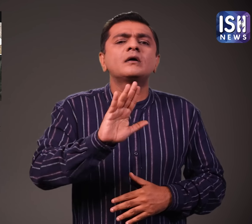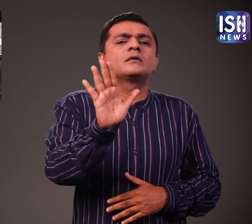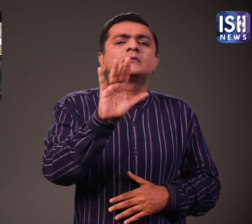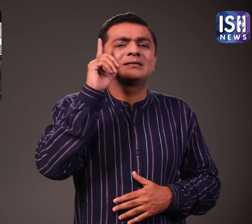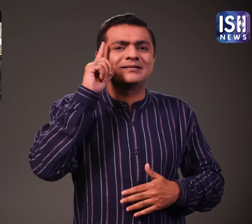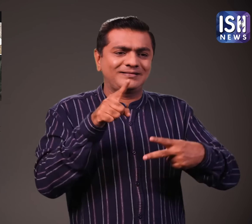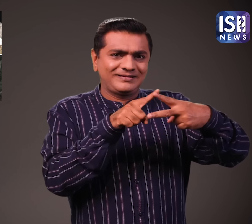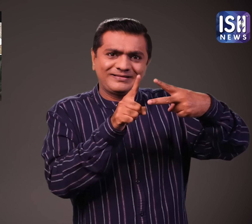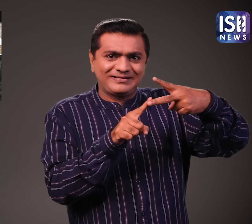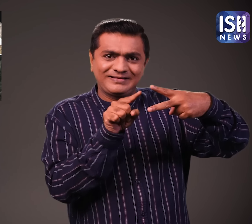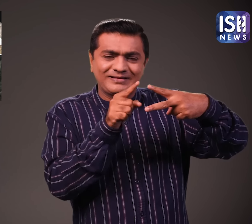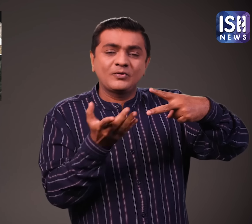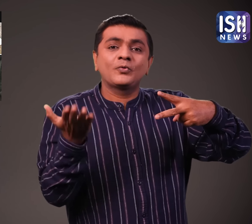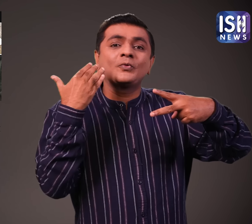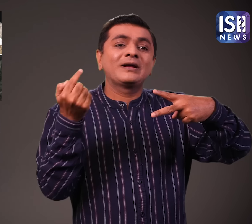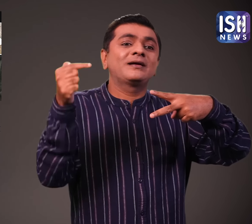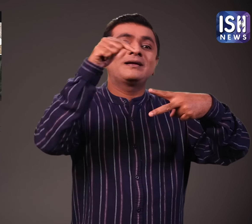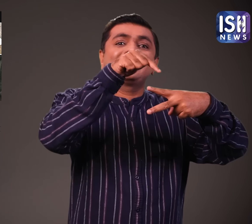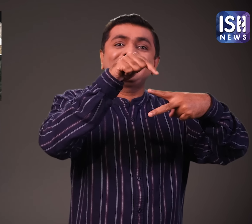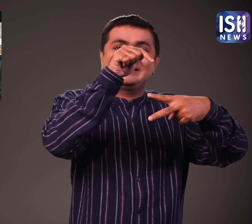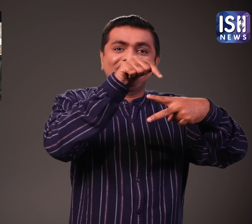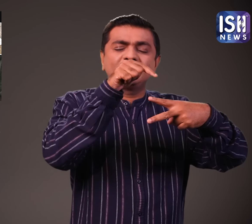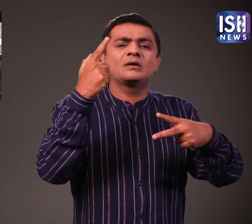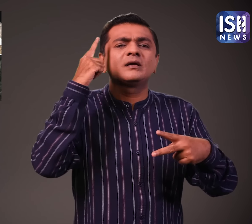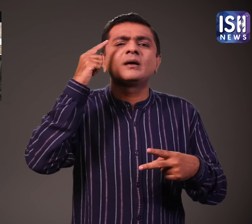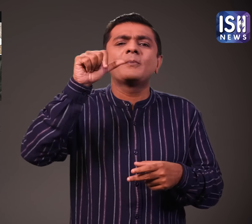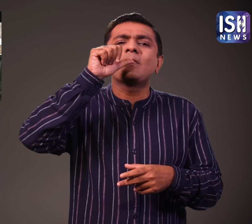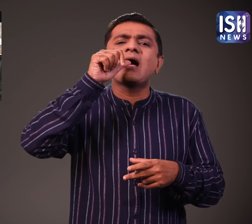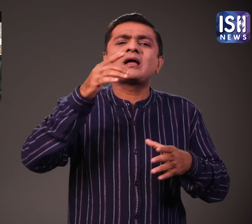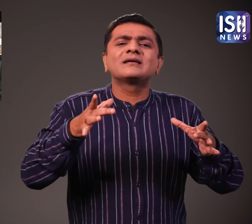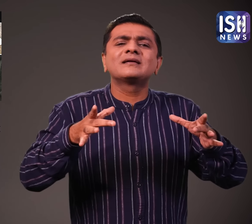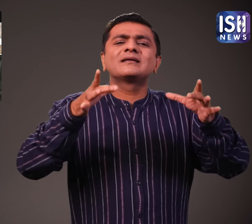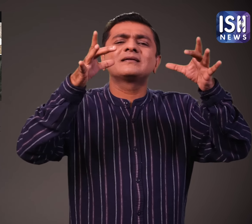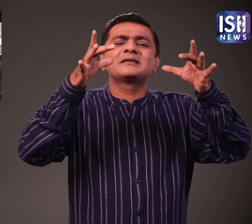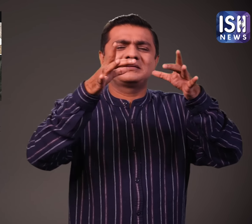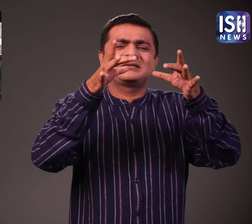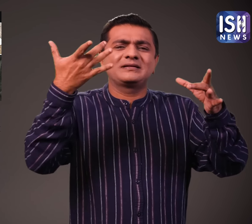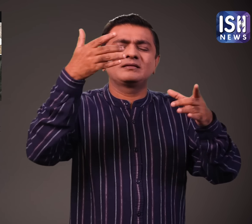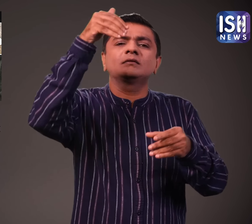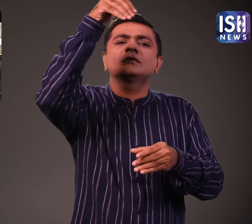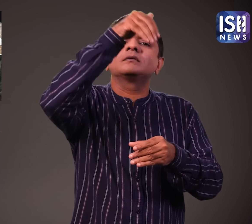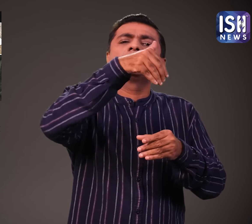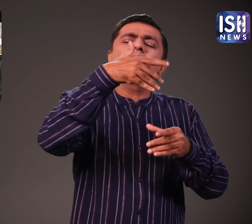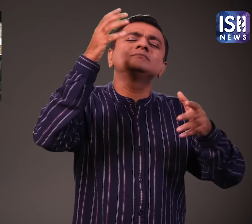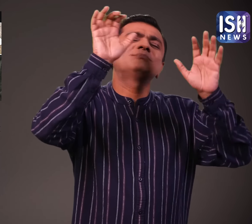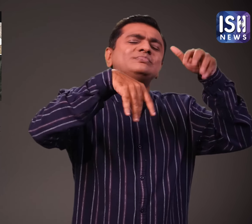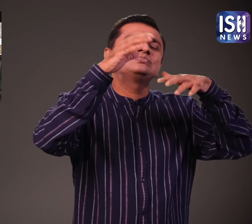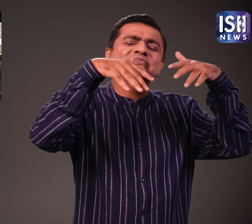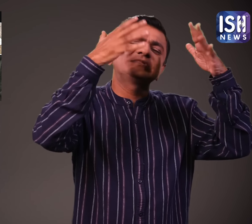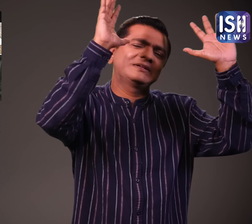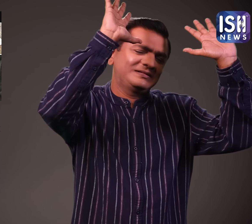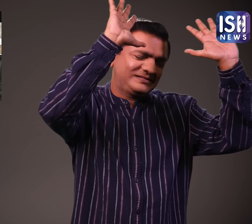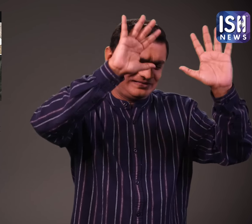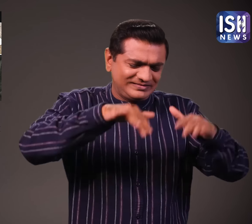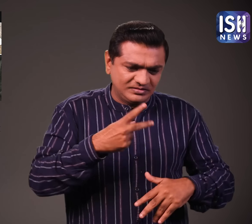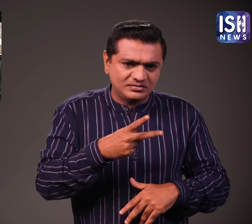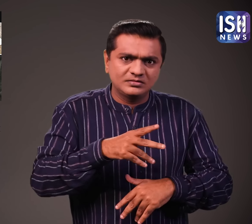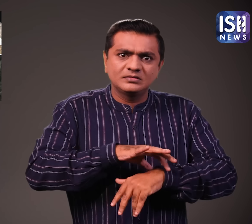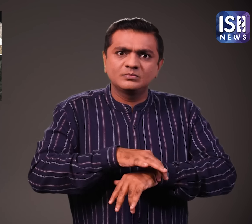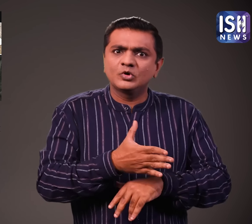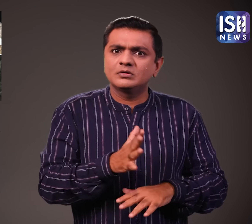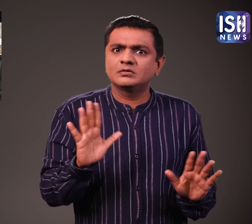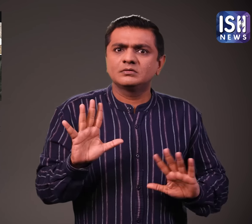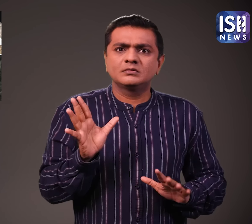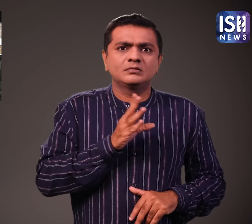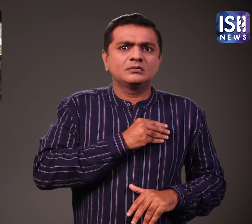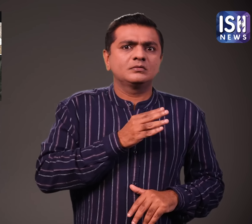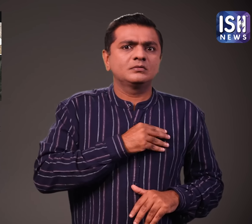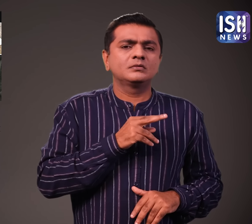Workers broke an overhead water tank on the terrace and found bones inside. It was terrifying.